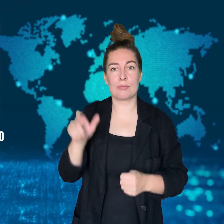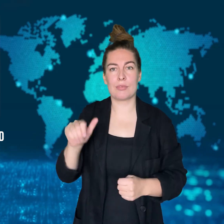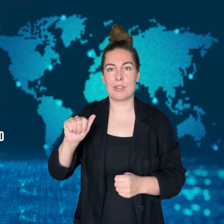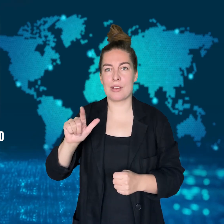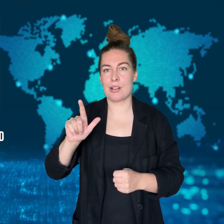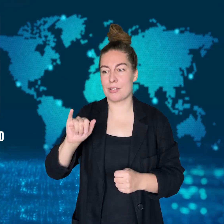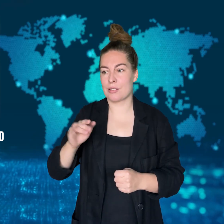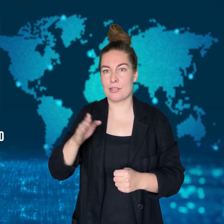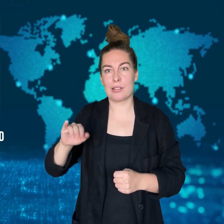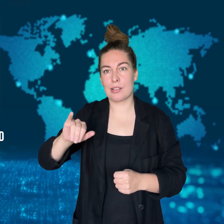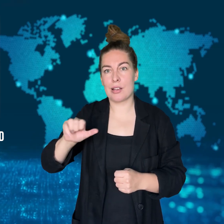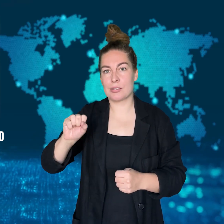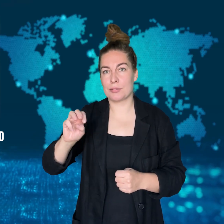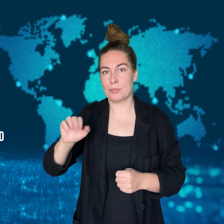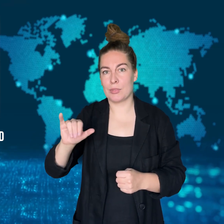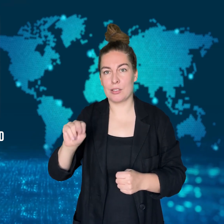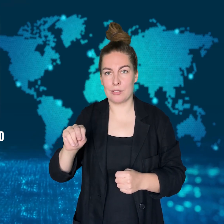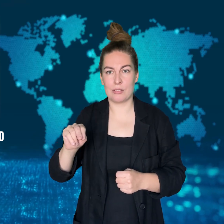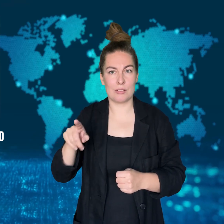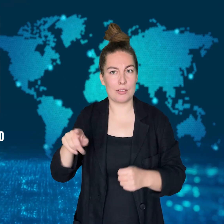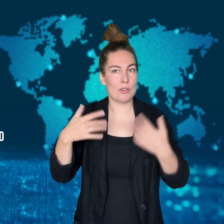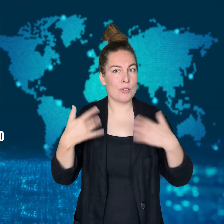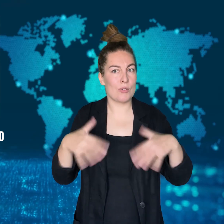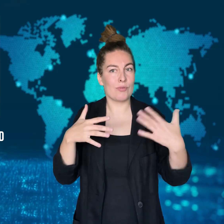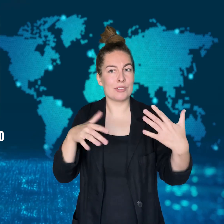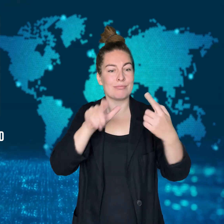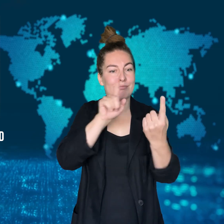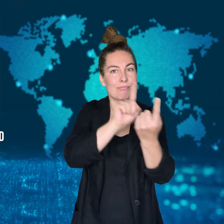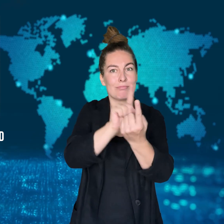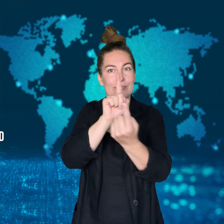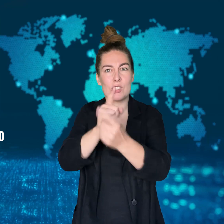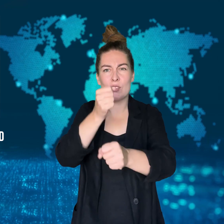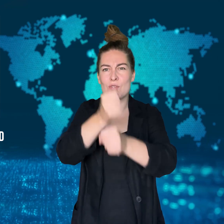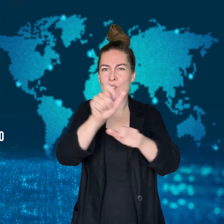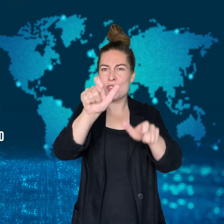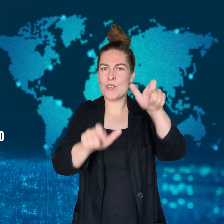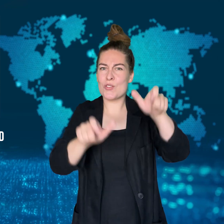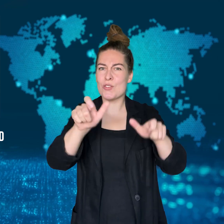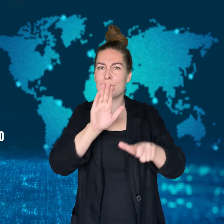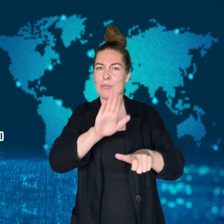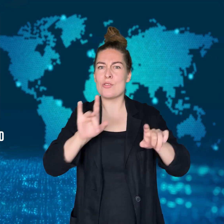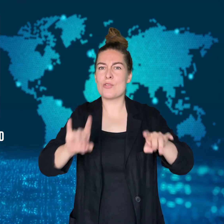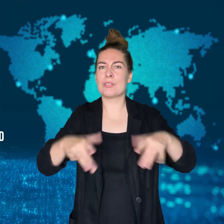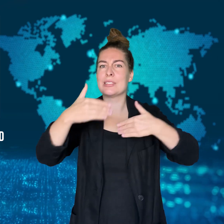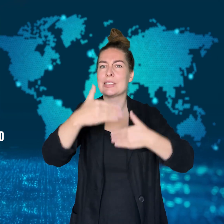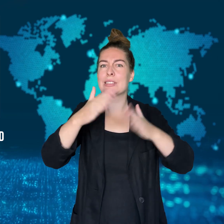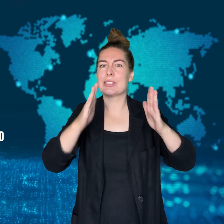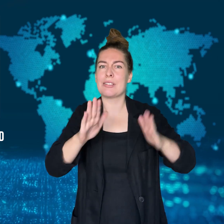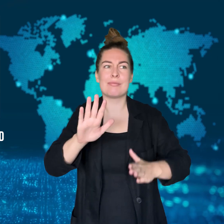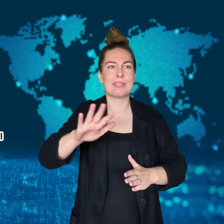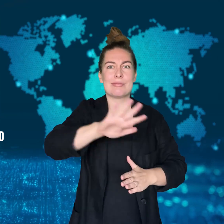The Commission ruled that their cases had been wrongly handled.